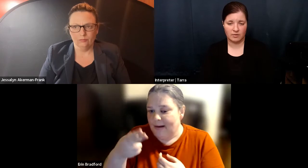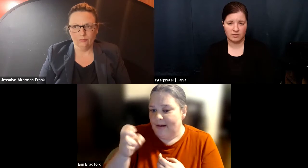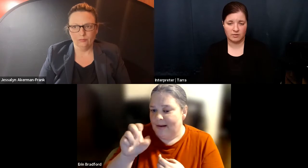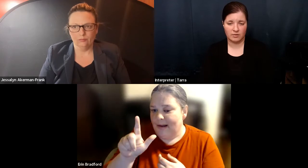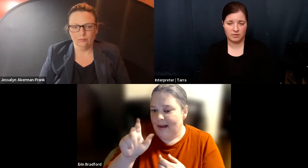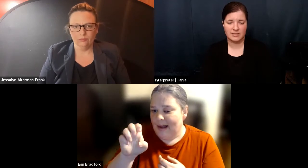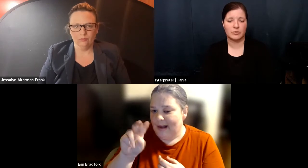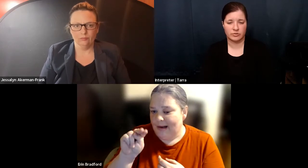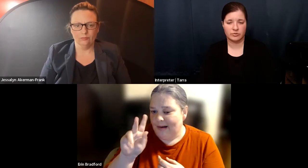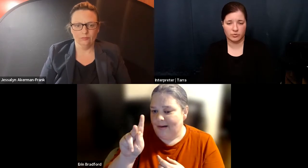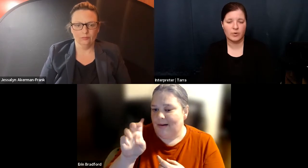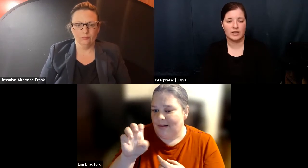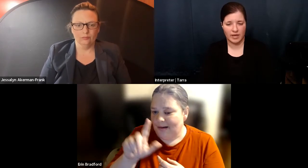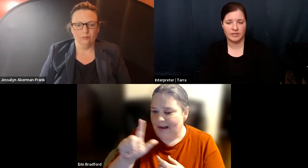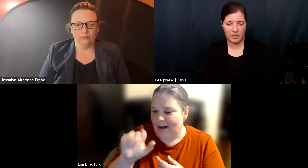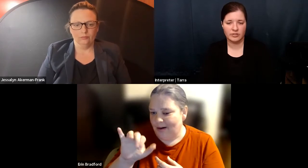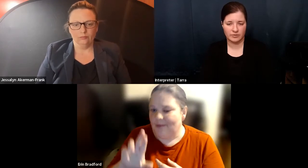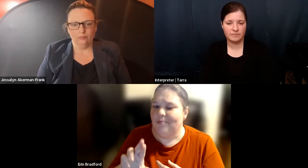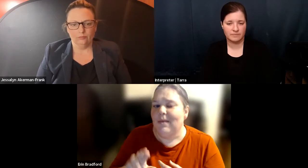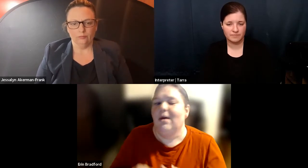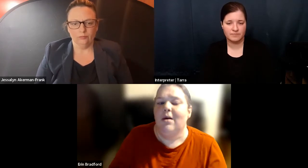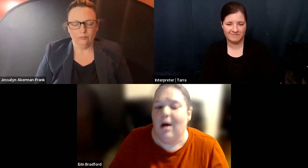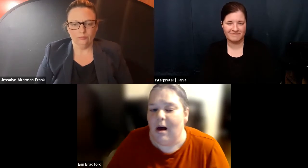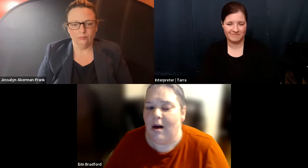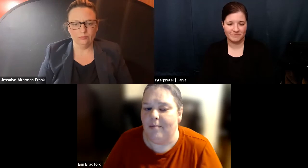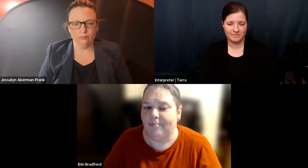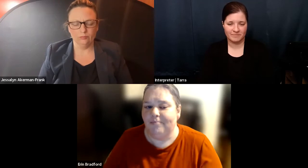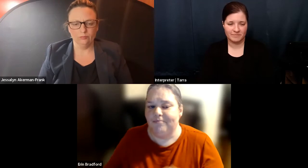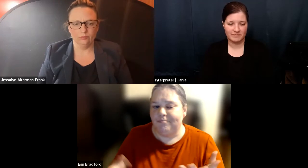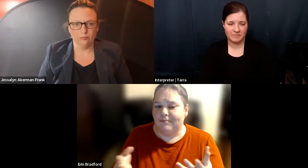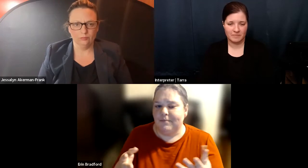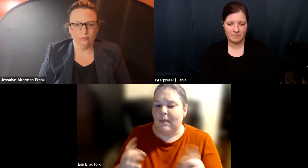And I did not grow up -- then later I identified as DeafBlind and then fully blind.